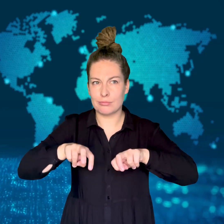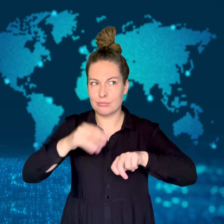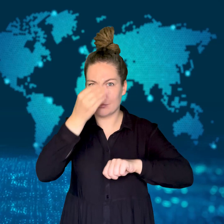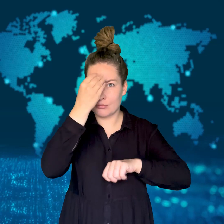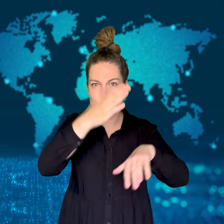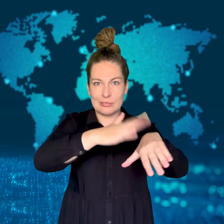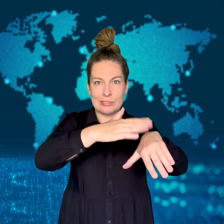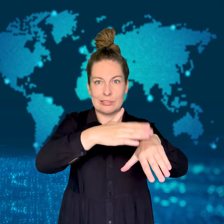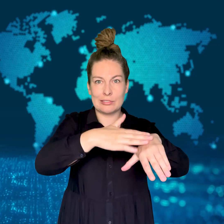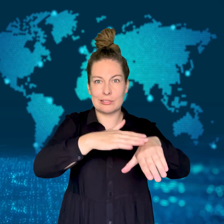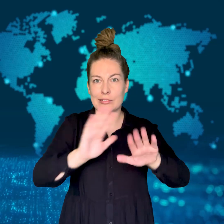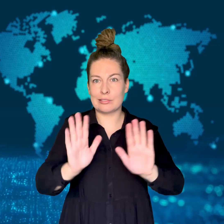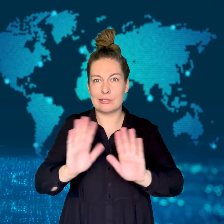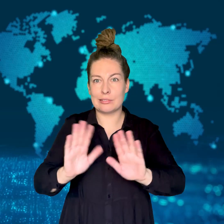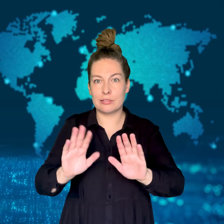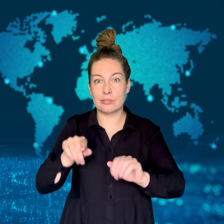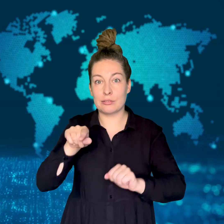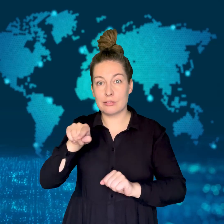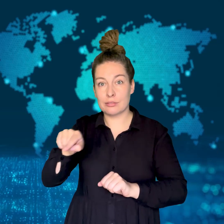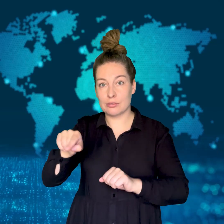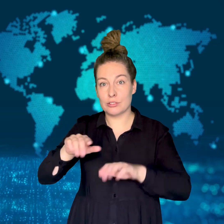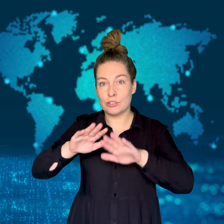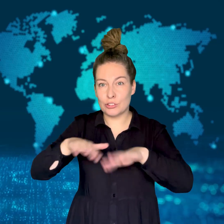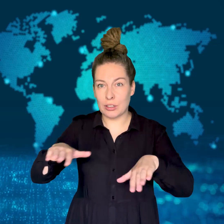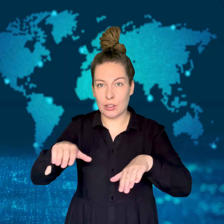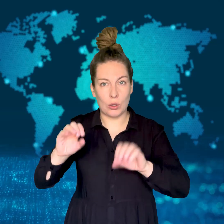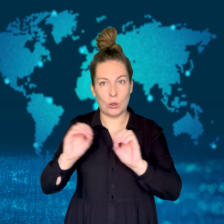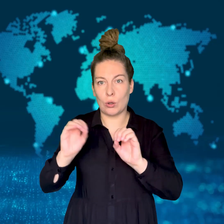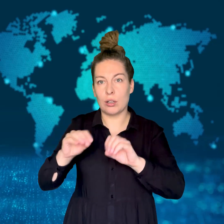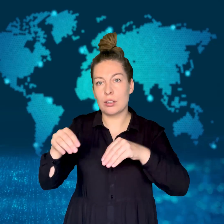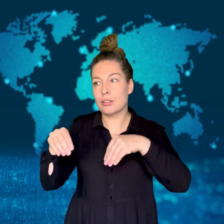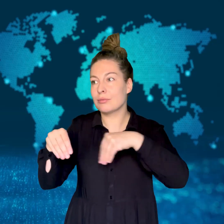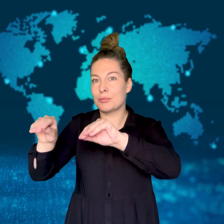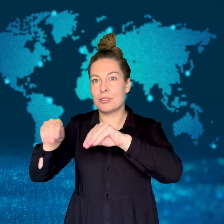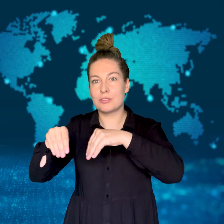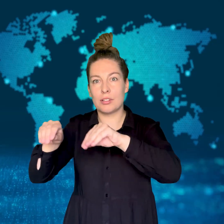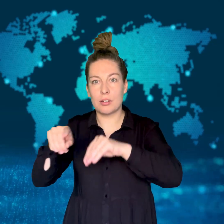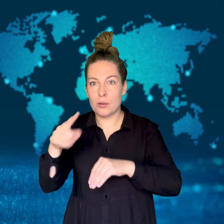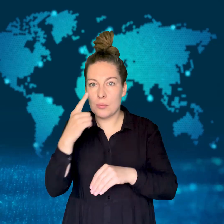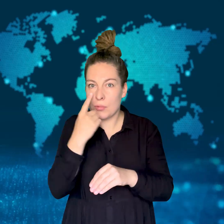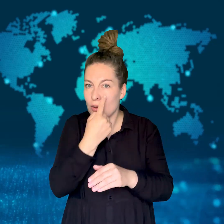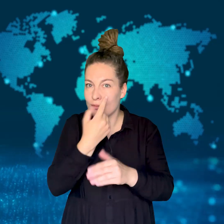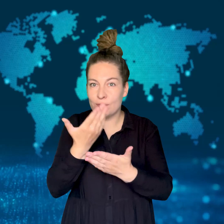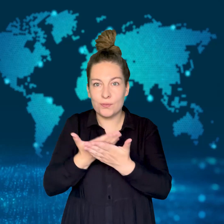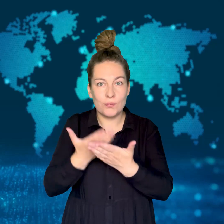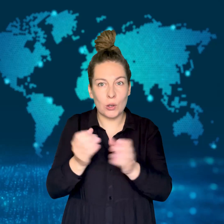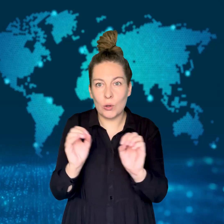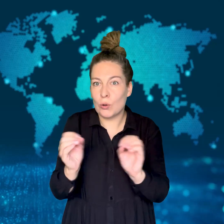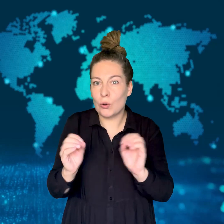The children, between 5 and 11, were separated from their families